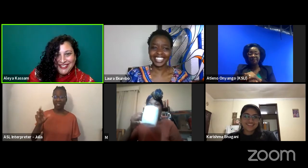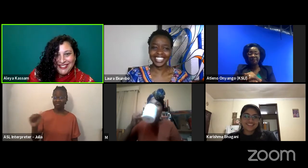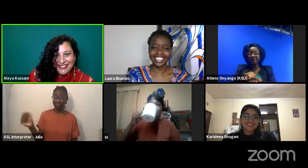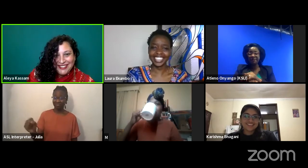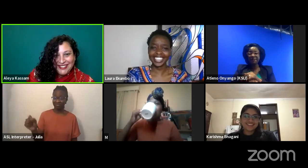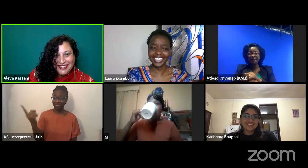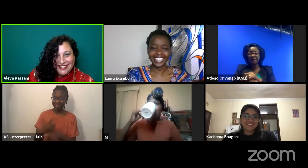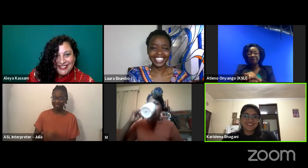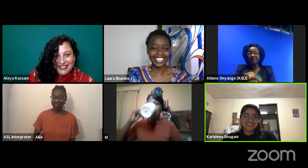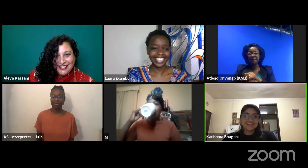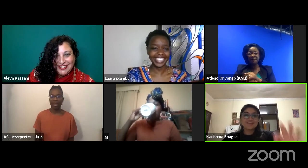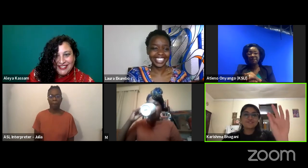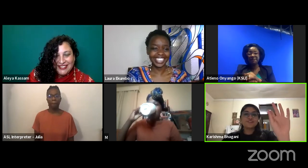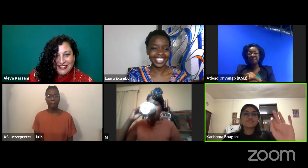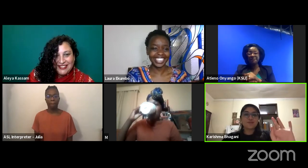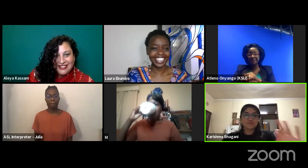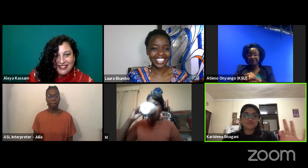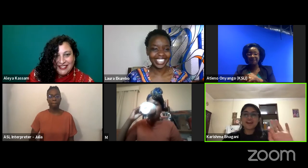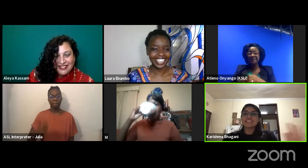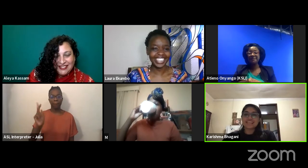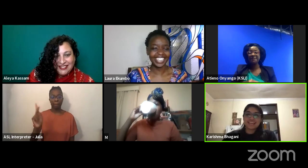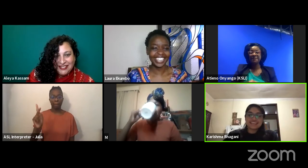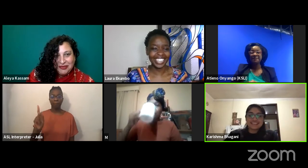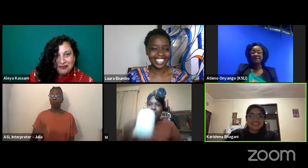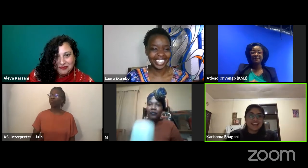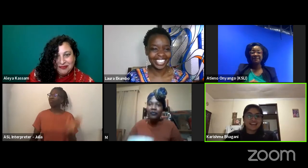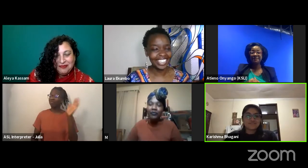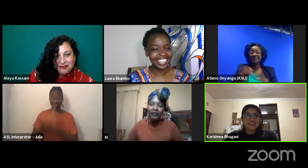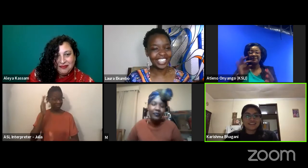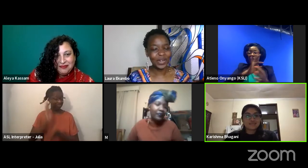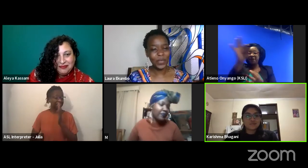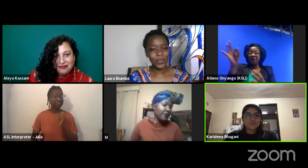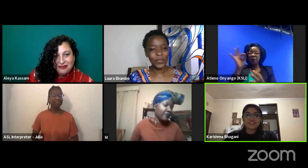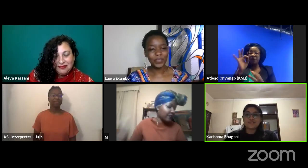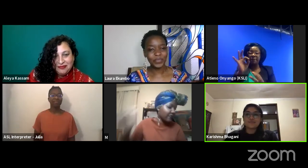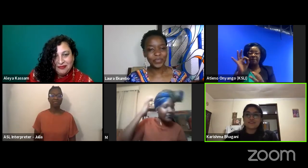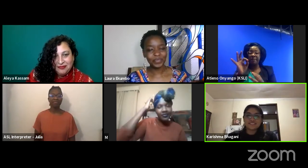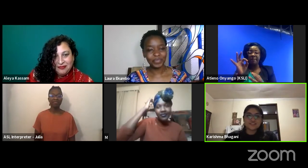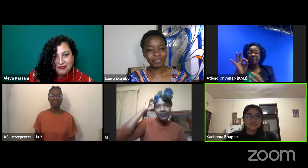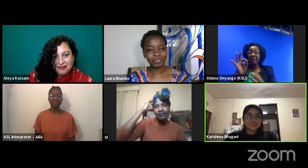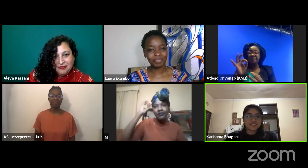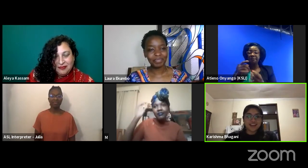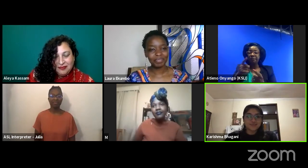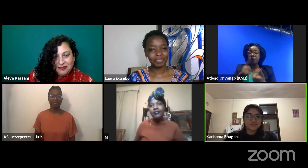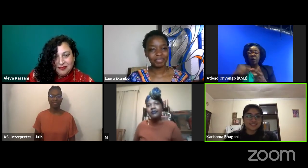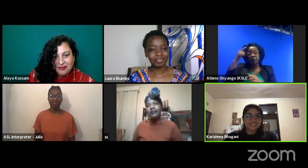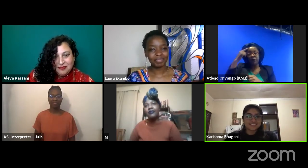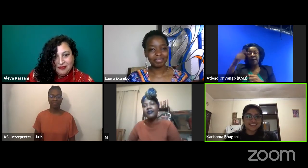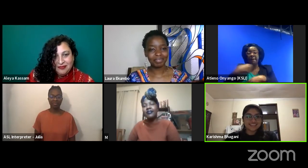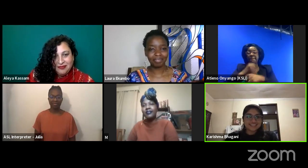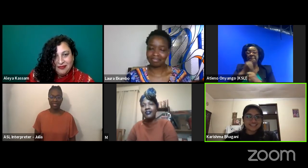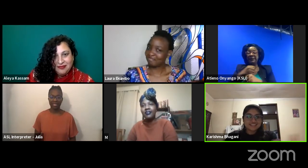True. Full stop right there. What do you think you may have disagreed on actually is